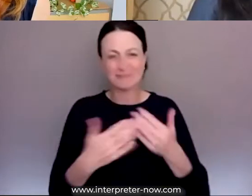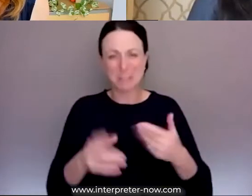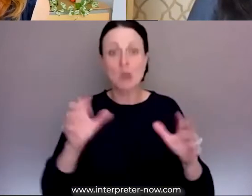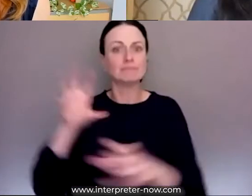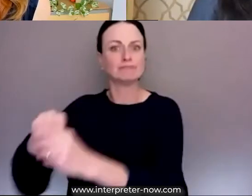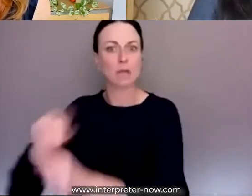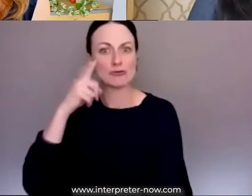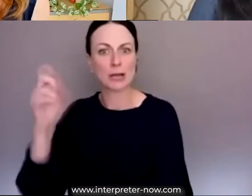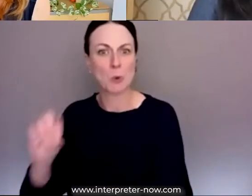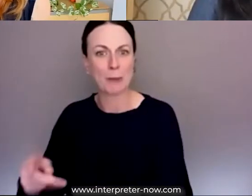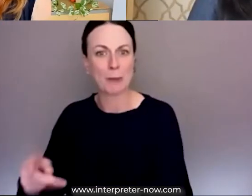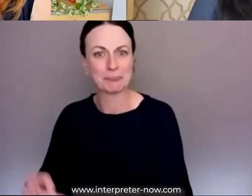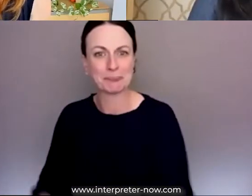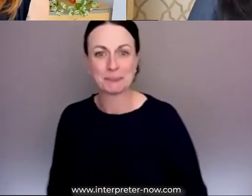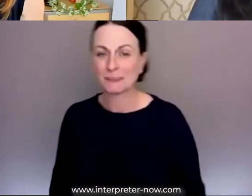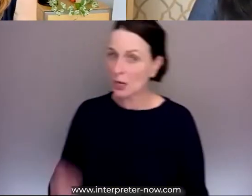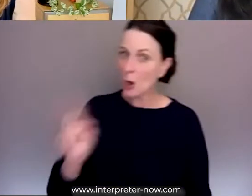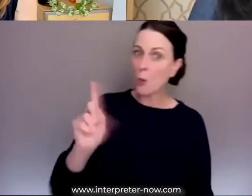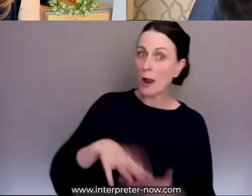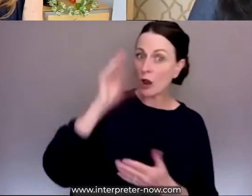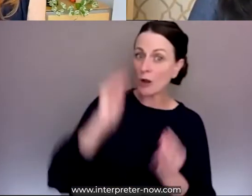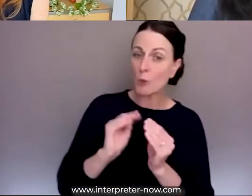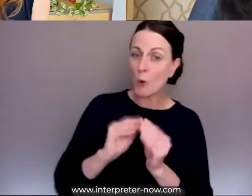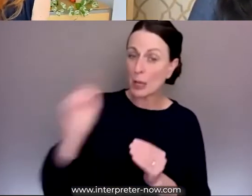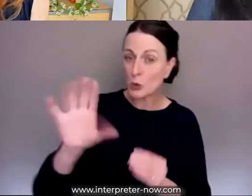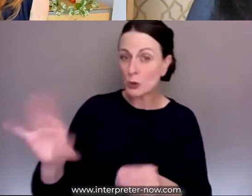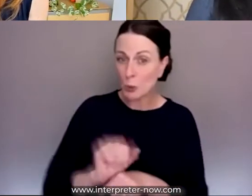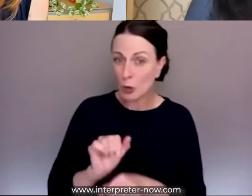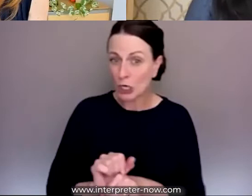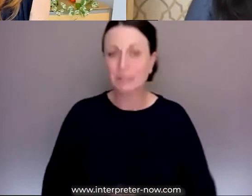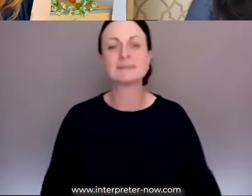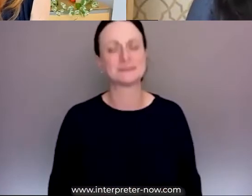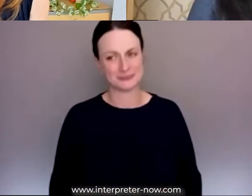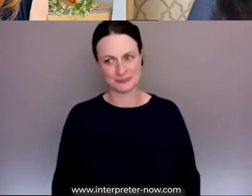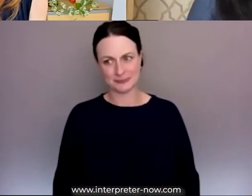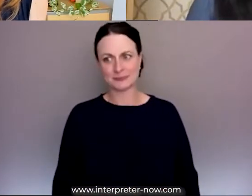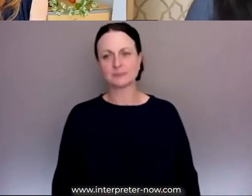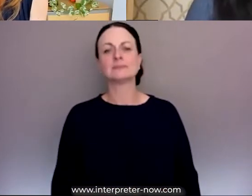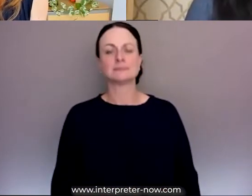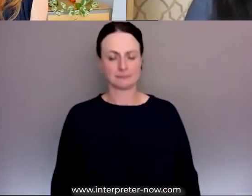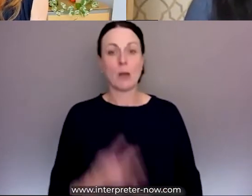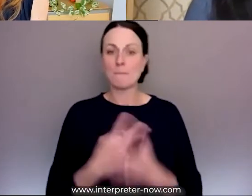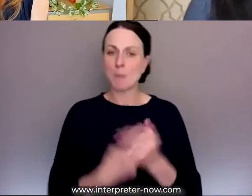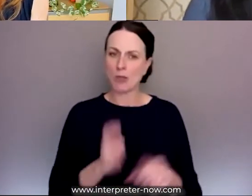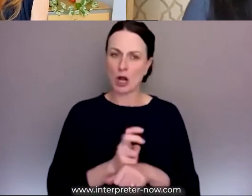And so, my next question is, where can people learn more about you, about your work? Yeah, both things are hard to spell.